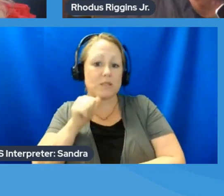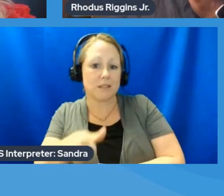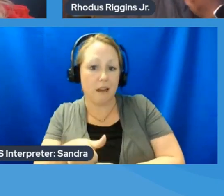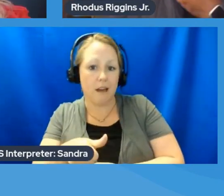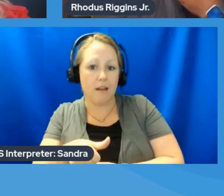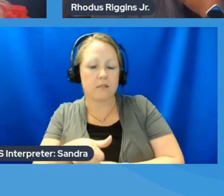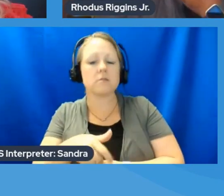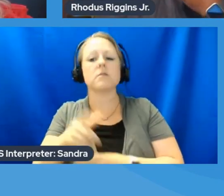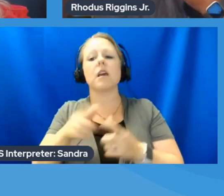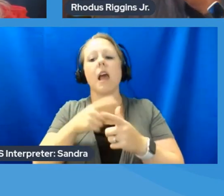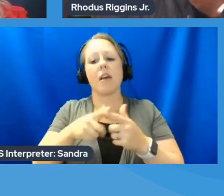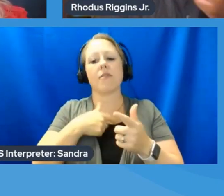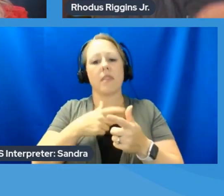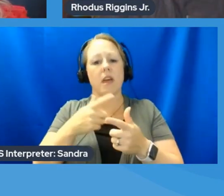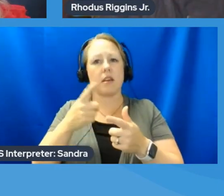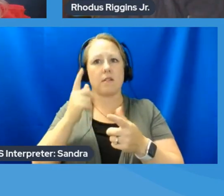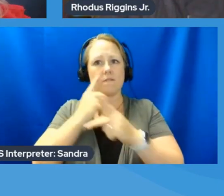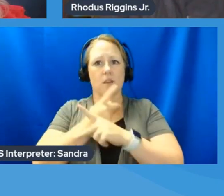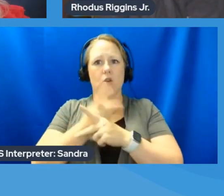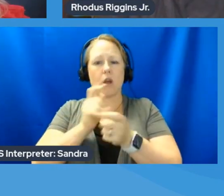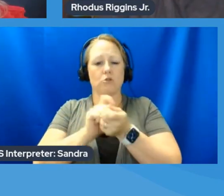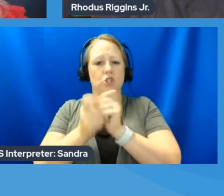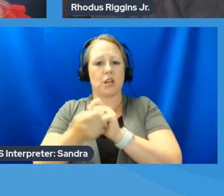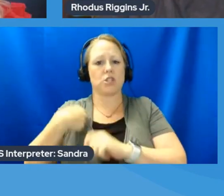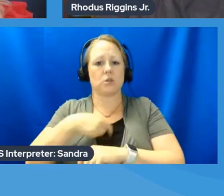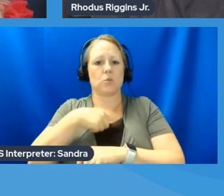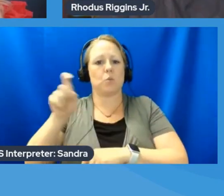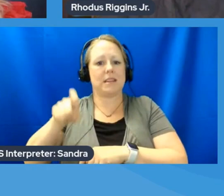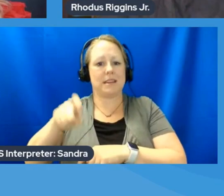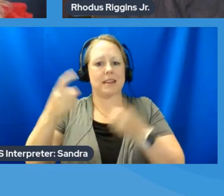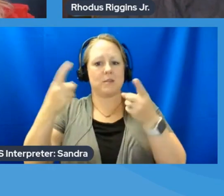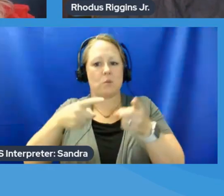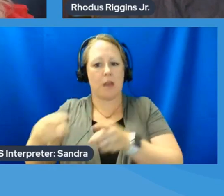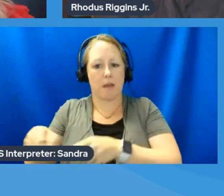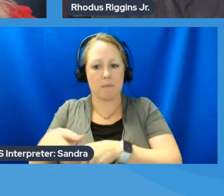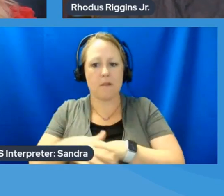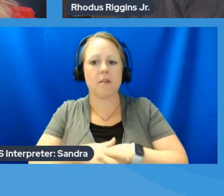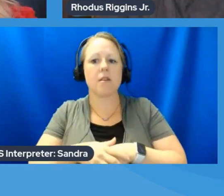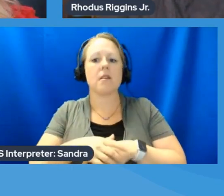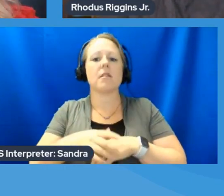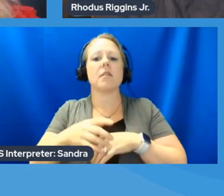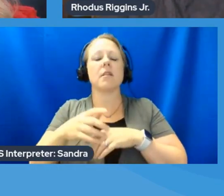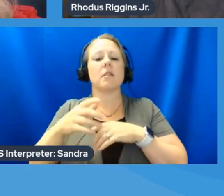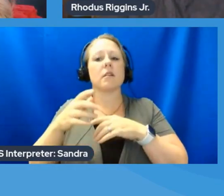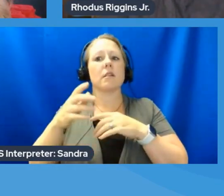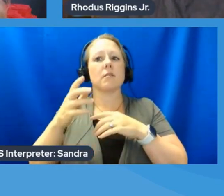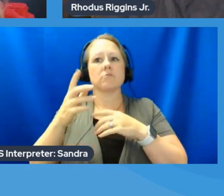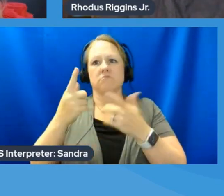to be more responsive to all of our potential stakeholders and clients. We have data from some,